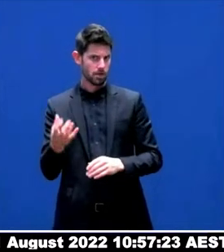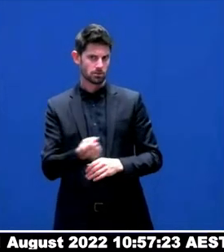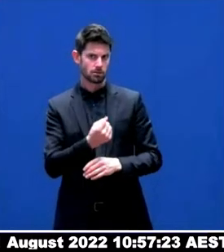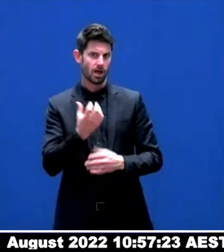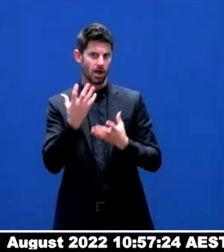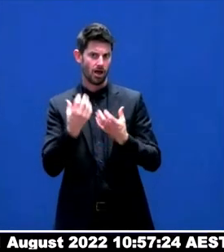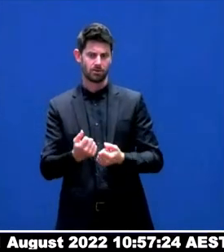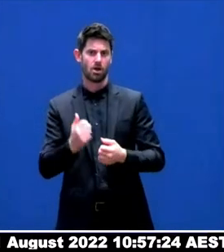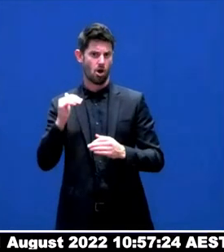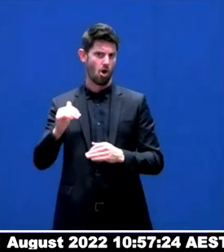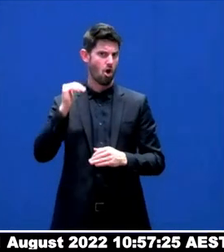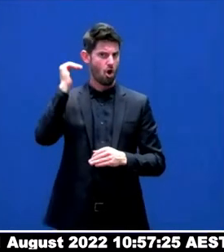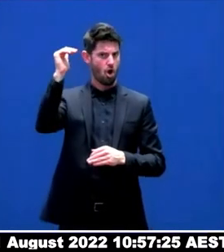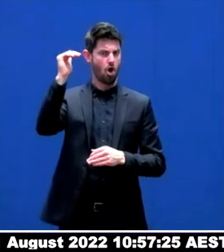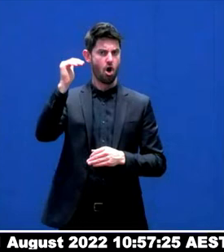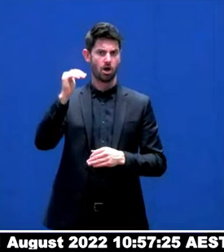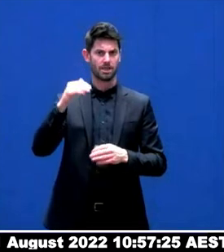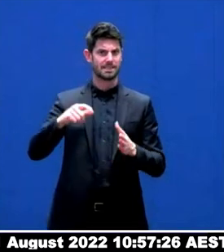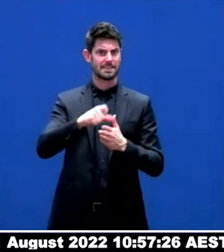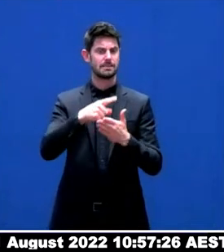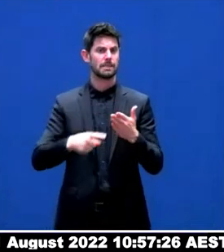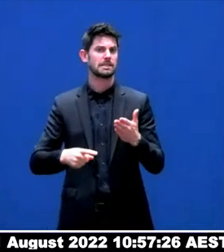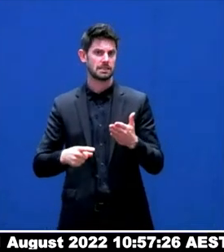functional impairment or high functional support needs.